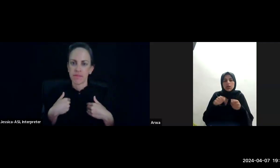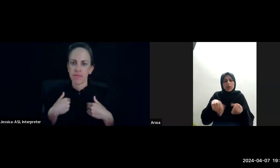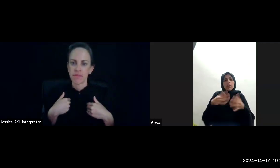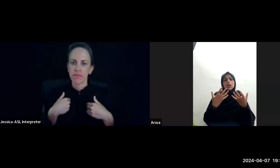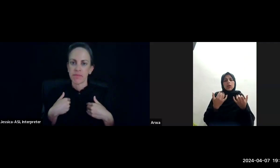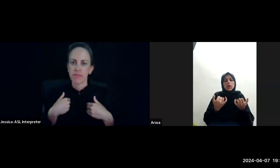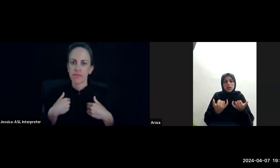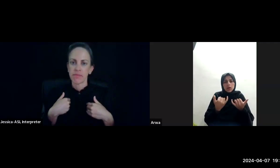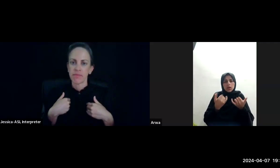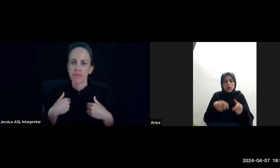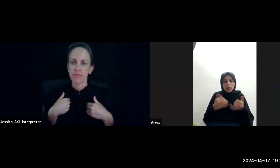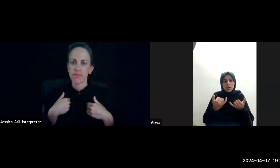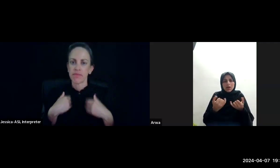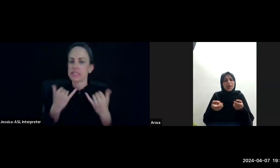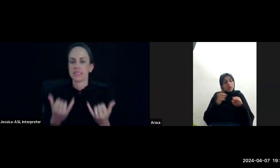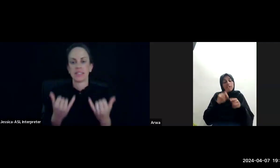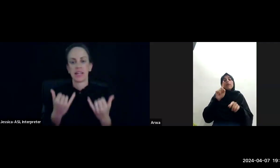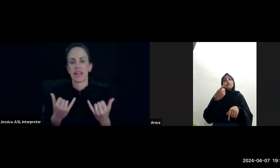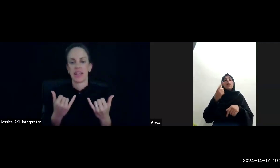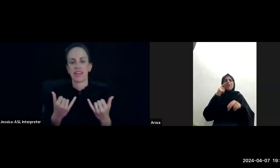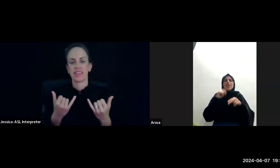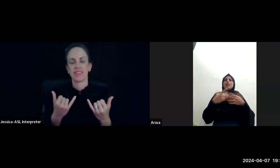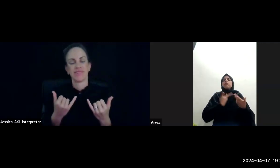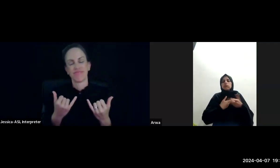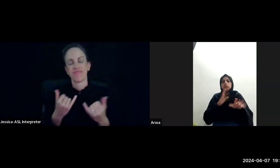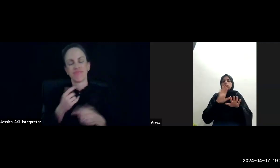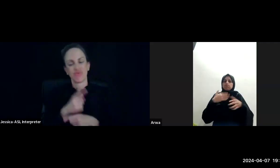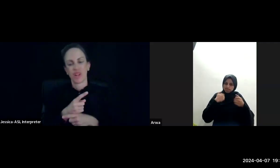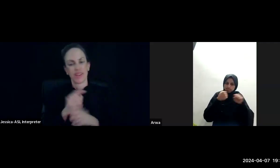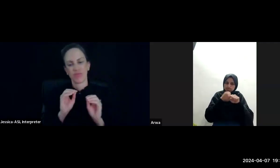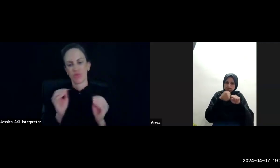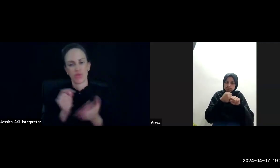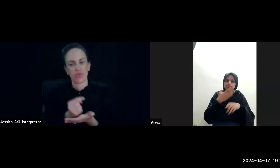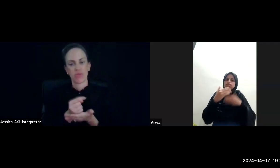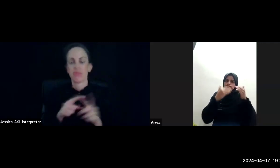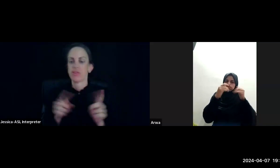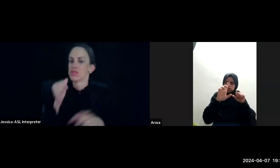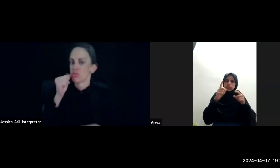think that can be done. But tomorrow research will definitely give you a a solution in terms